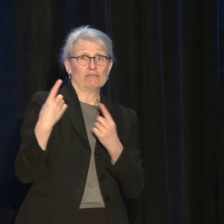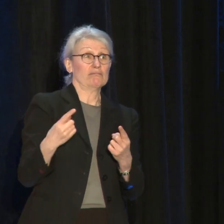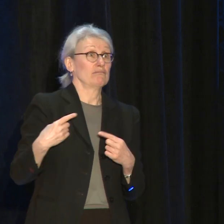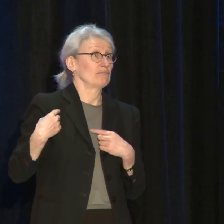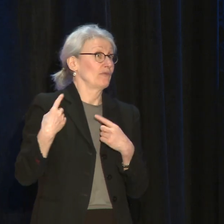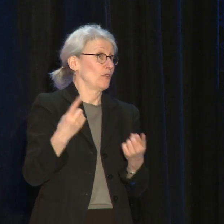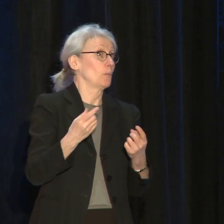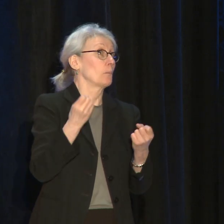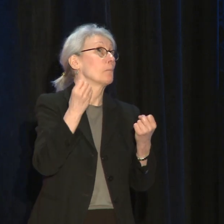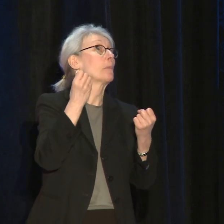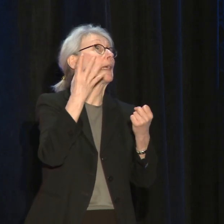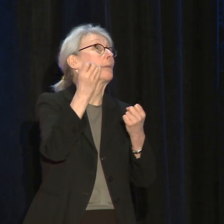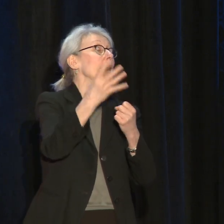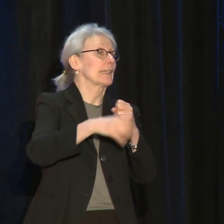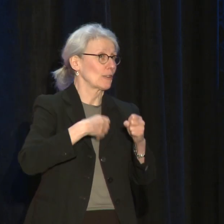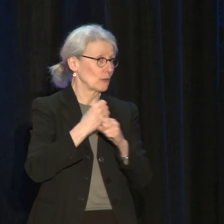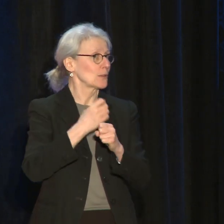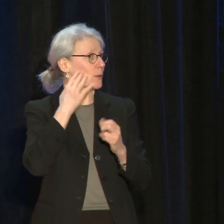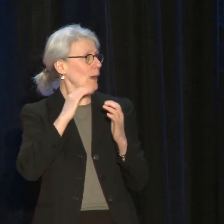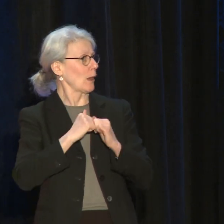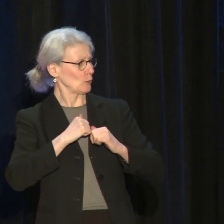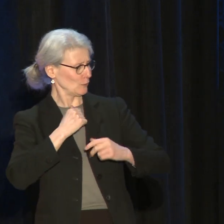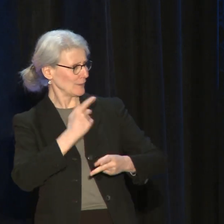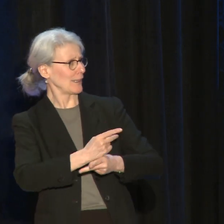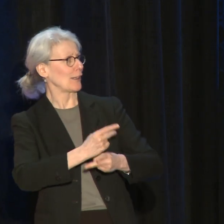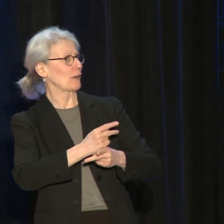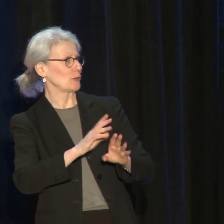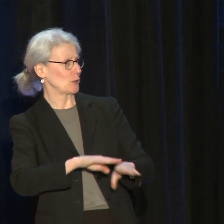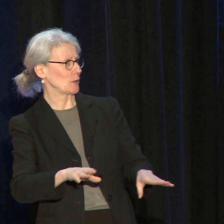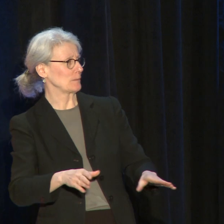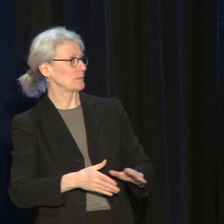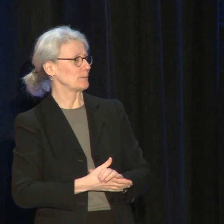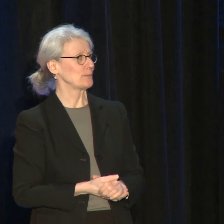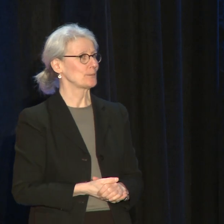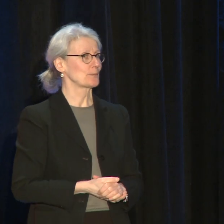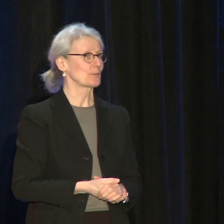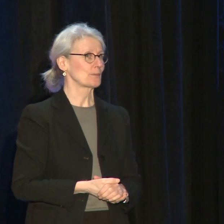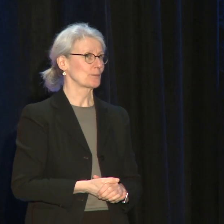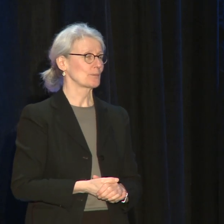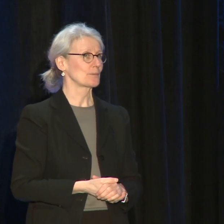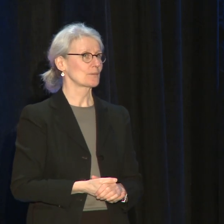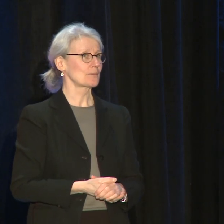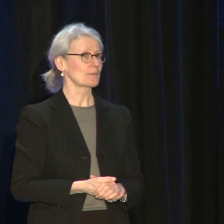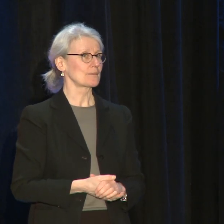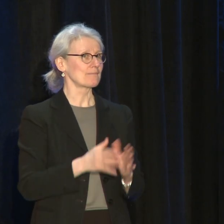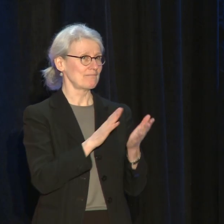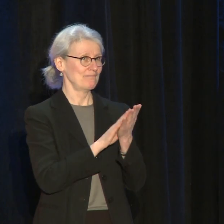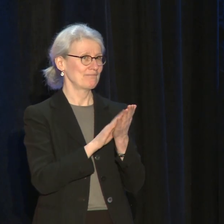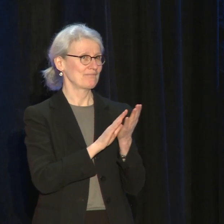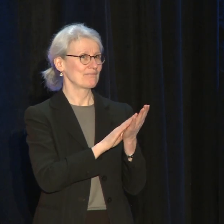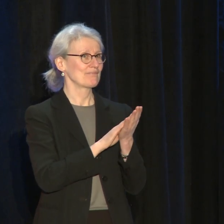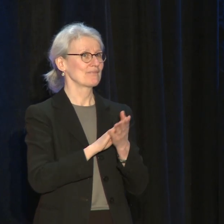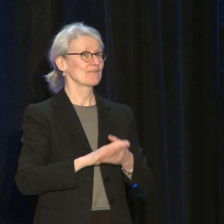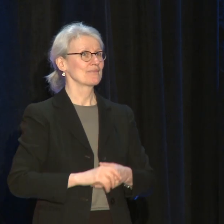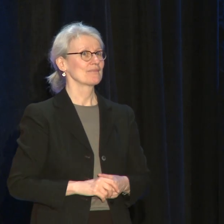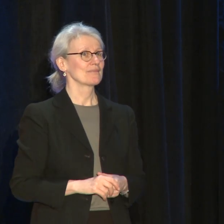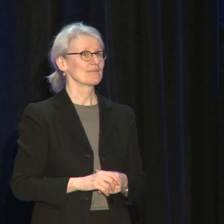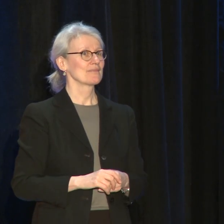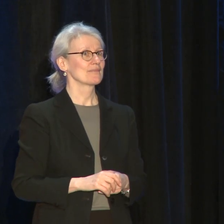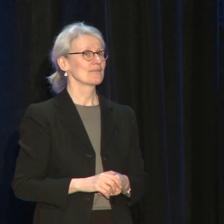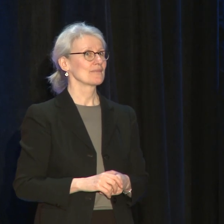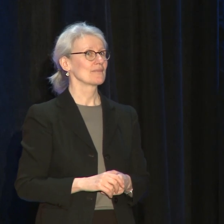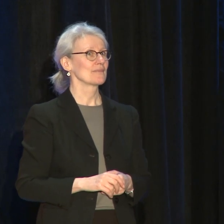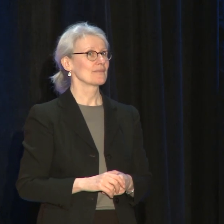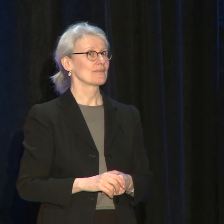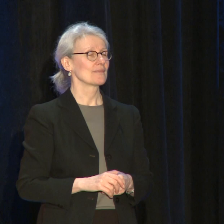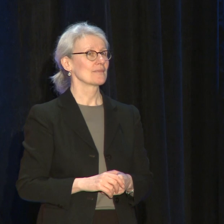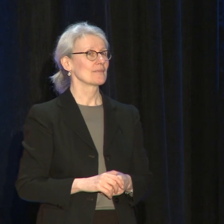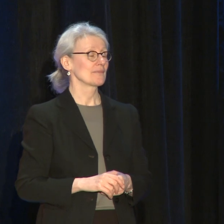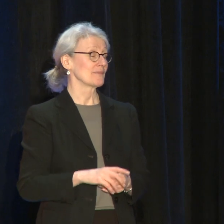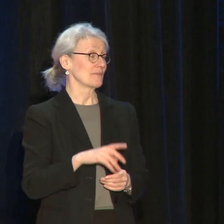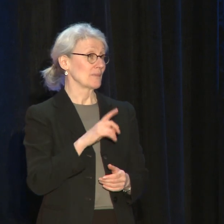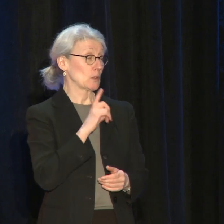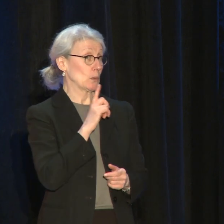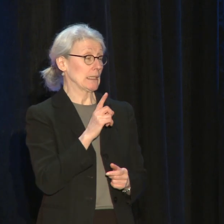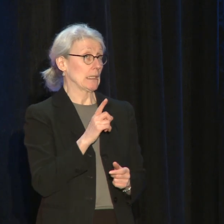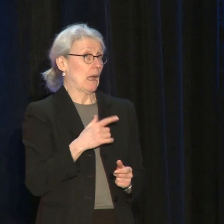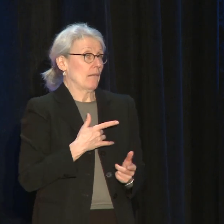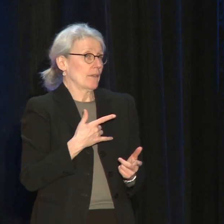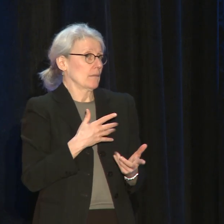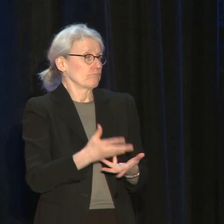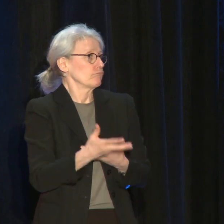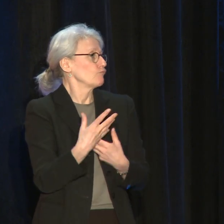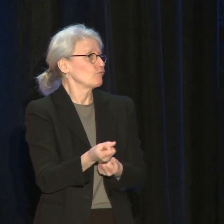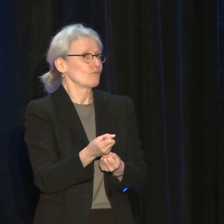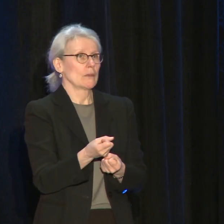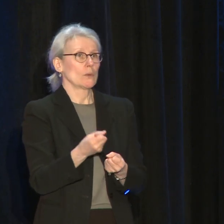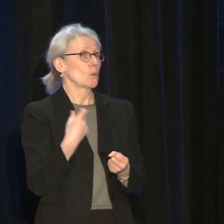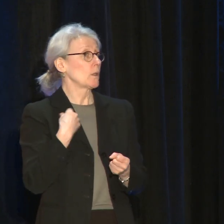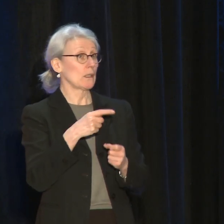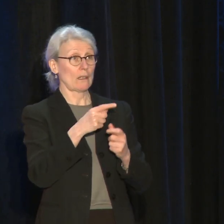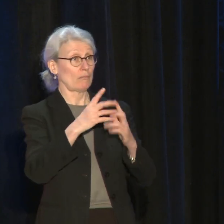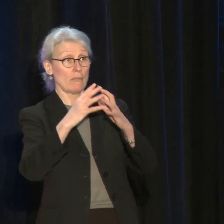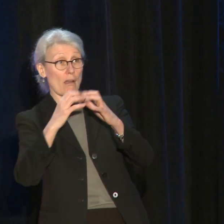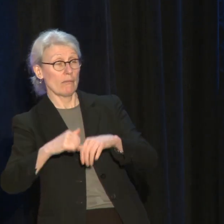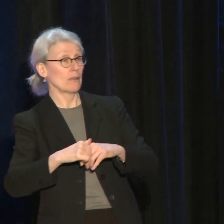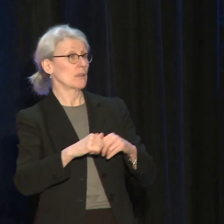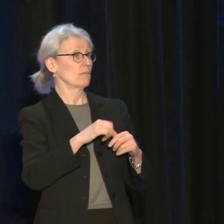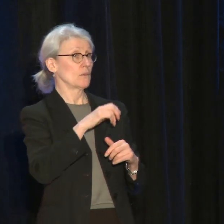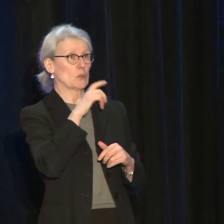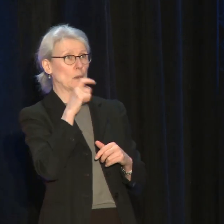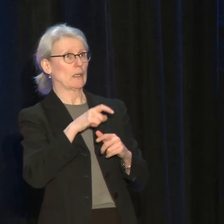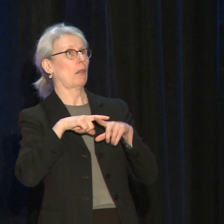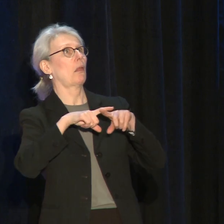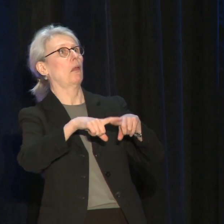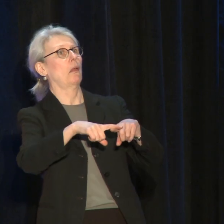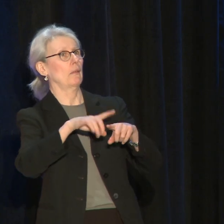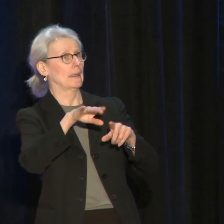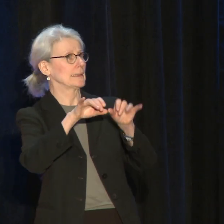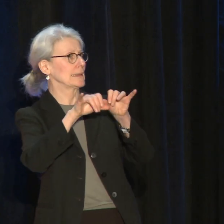And so, challenge, this is why I'm so assured so assured that we don't have to rely on systems that